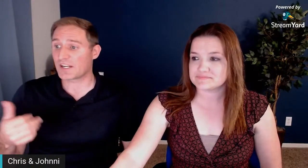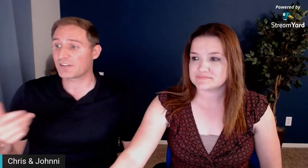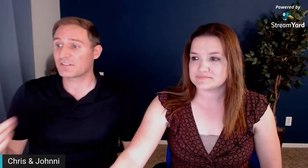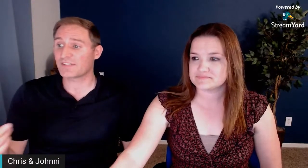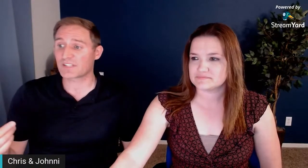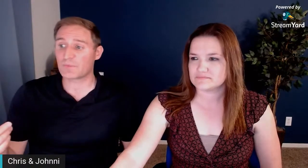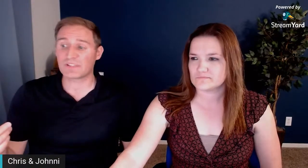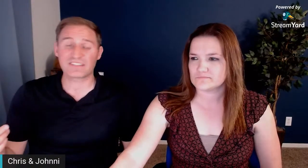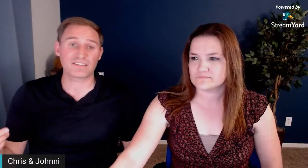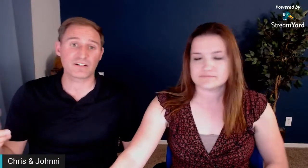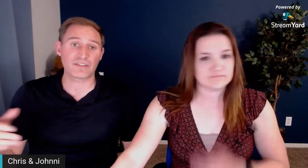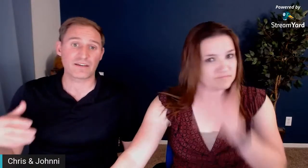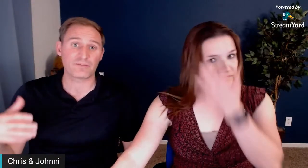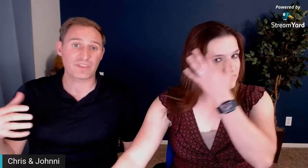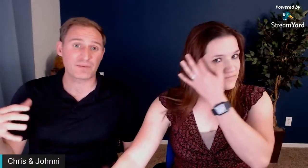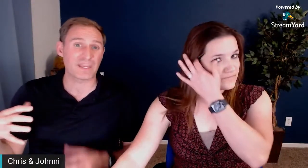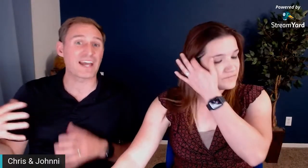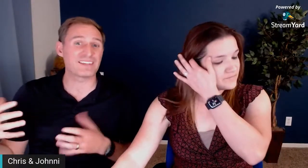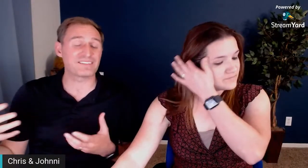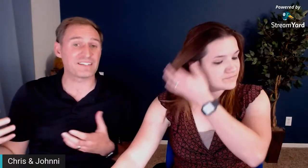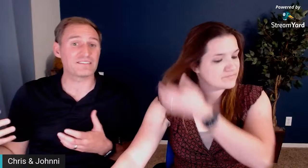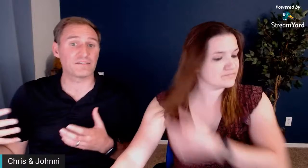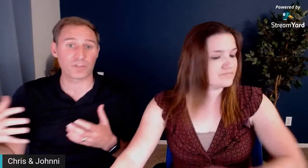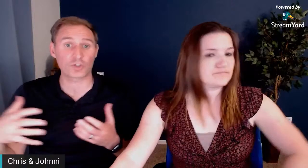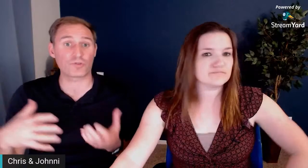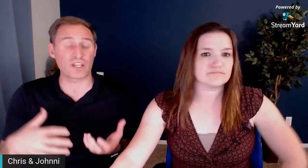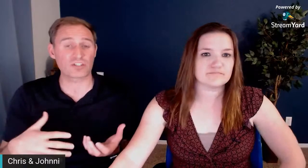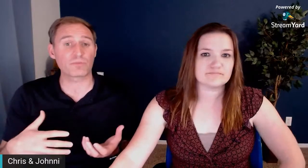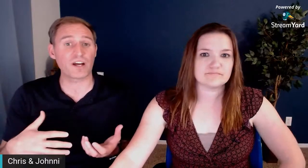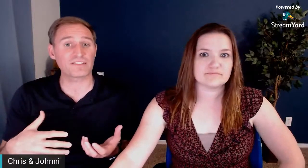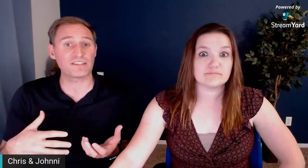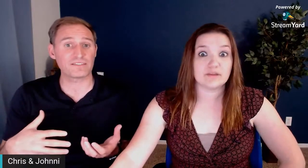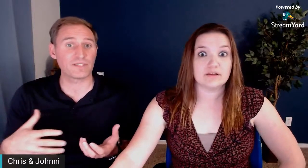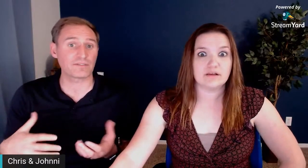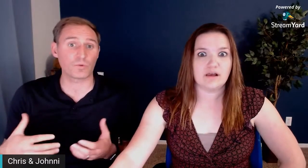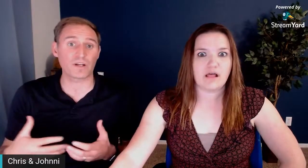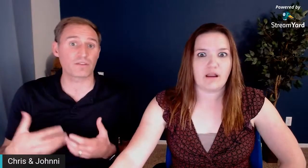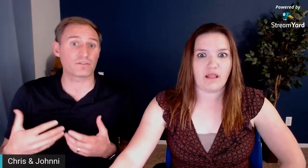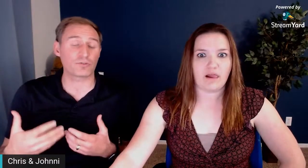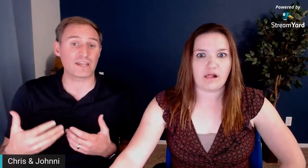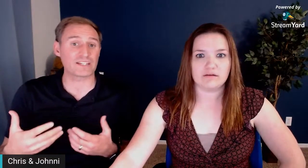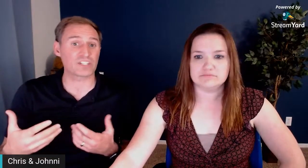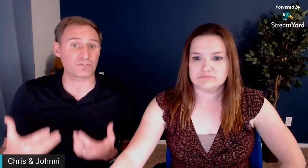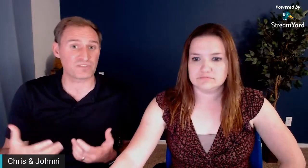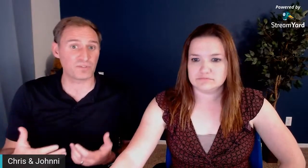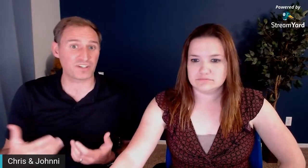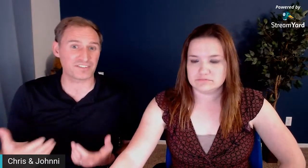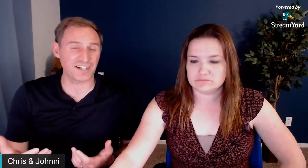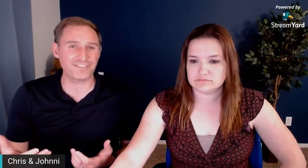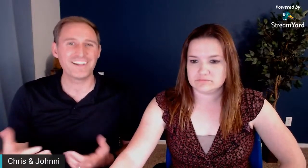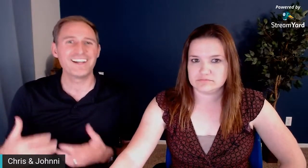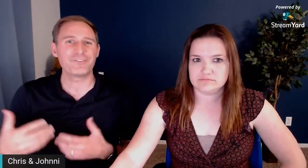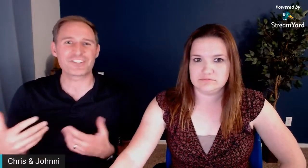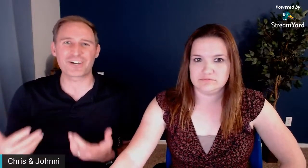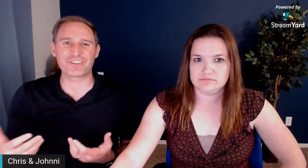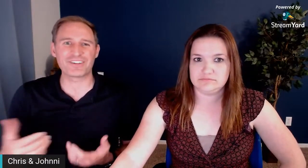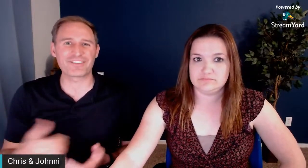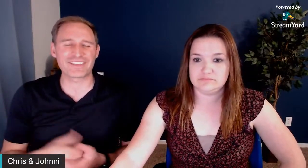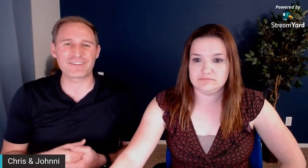and i also left a couple links in there that with uh behind the scenes of the creation process if you ever want to create a children's book yourself we share with you everything that